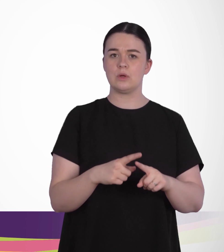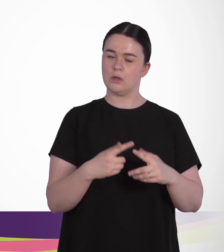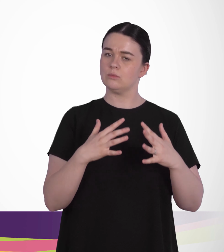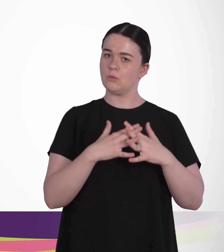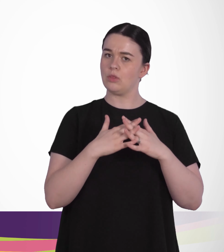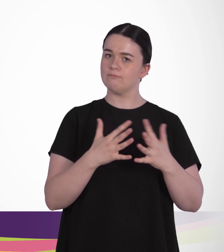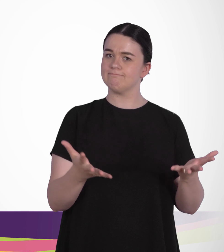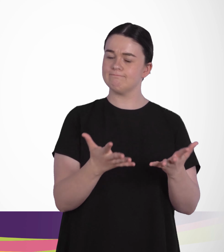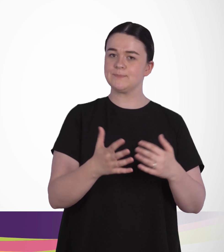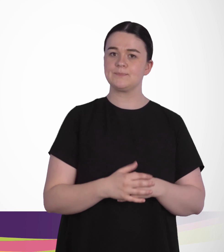permitted and encouraged,